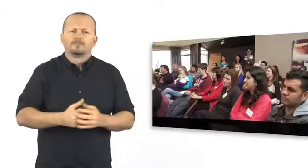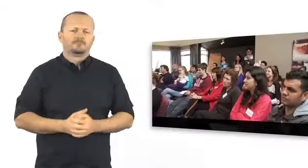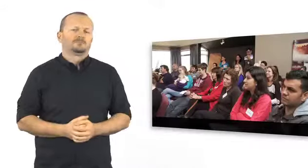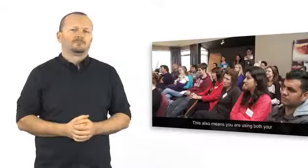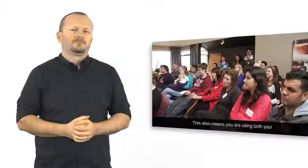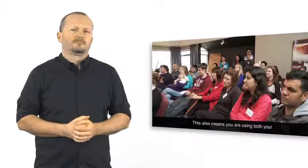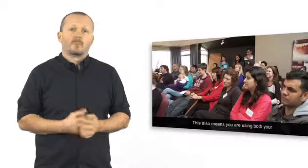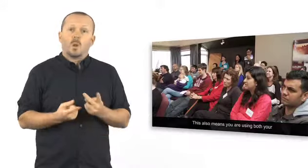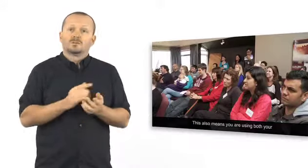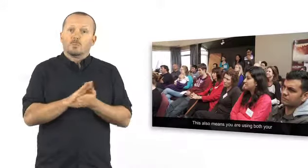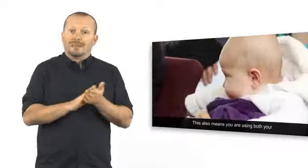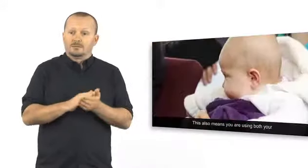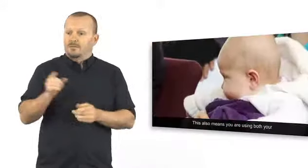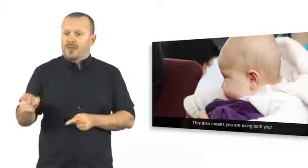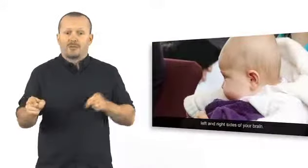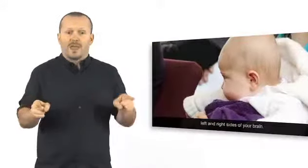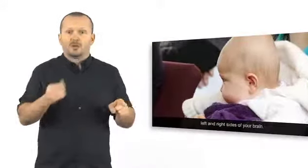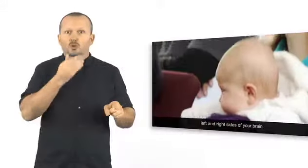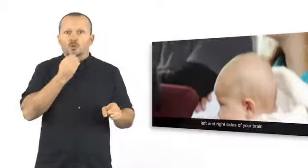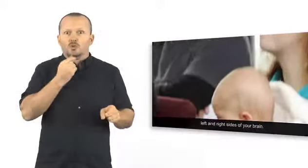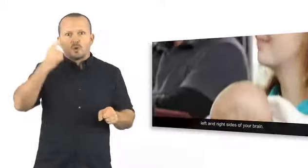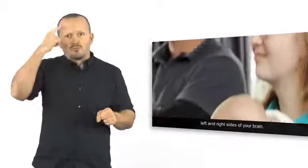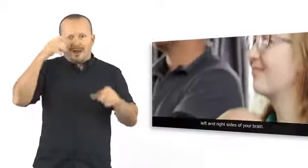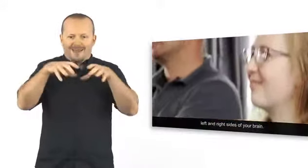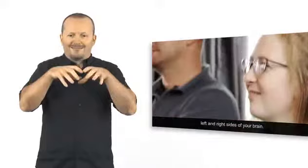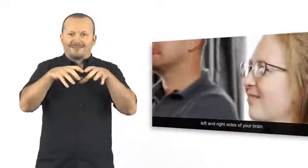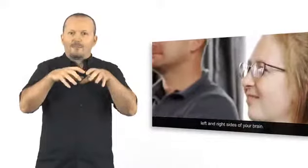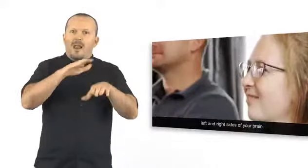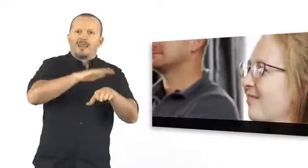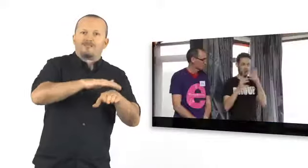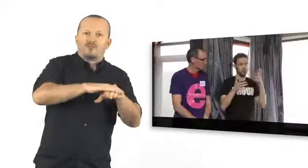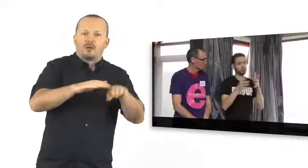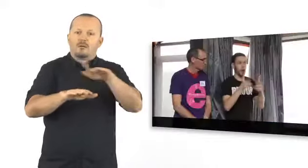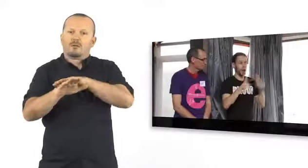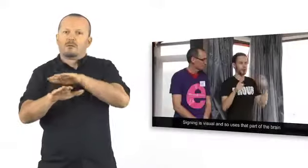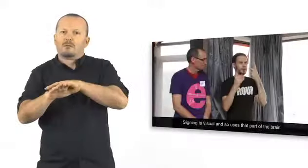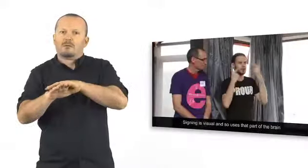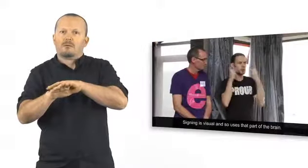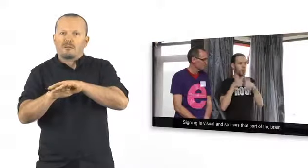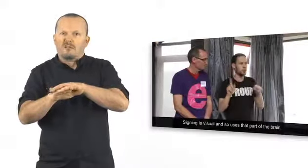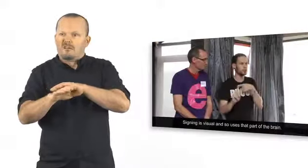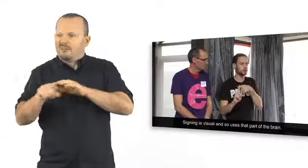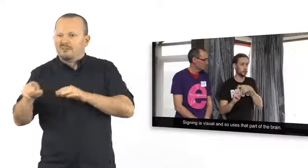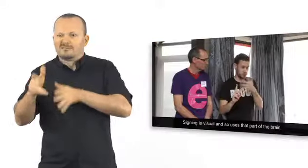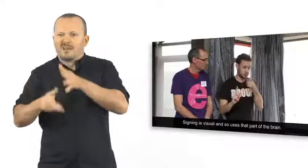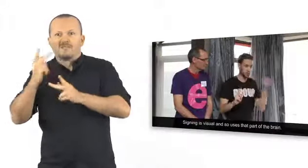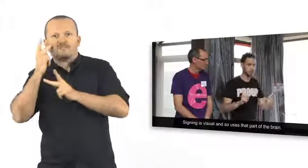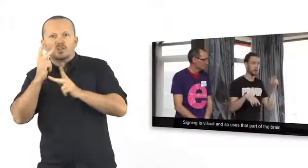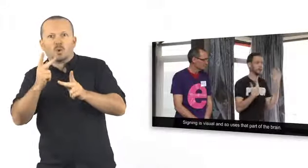Zachary (signing of camera): This also means you are using both your left and right sides of your brain. Signing is visual and so uses that part of the brain.